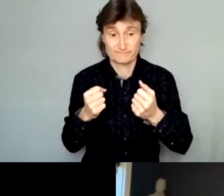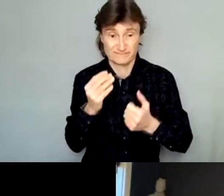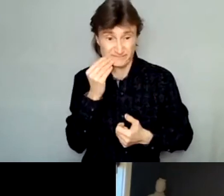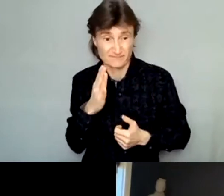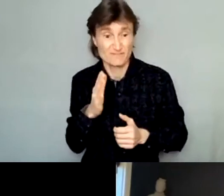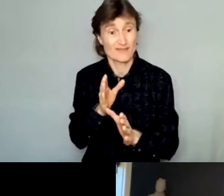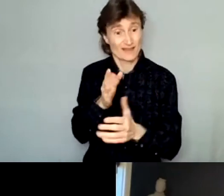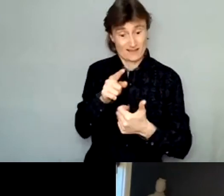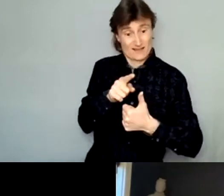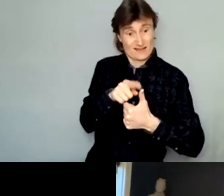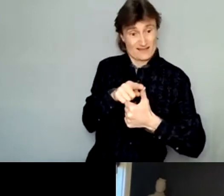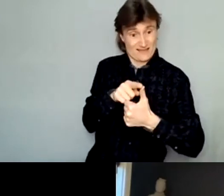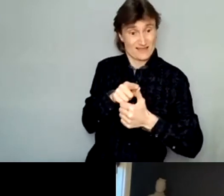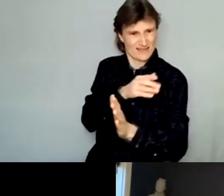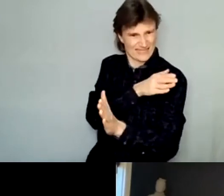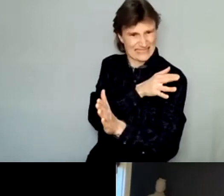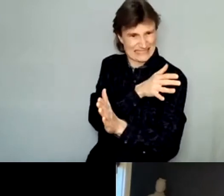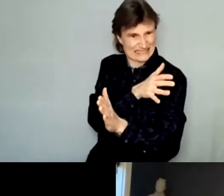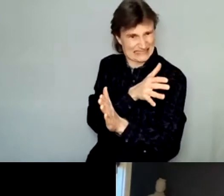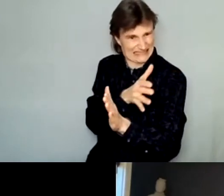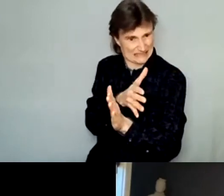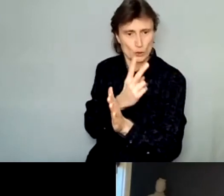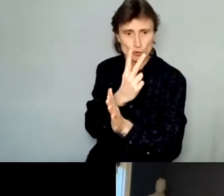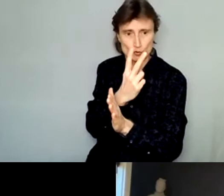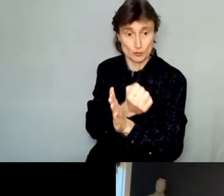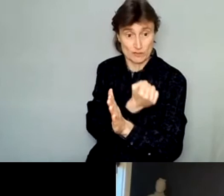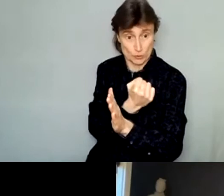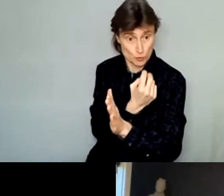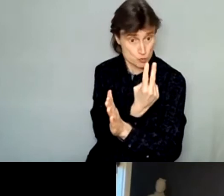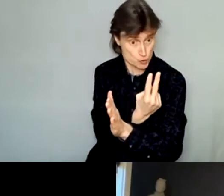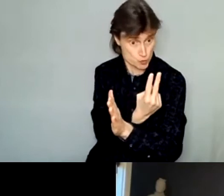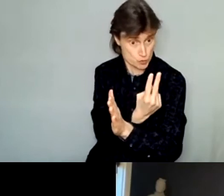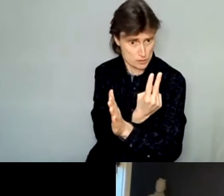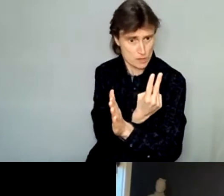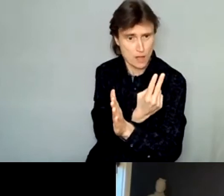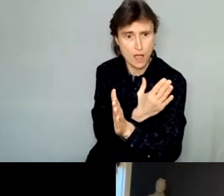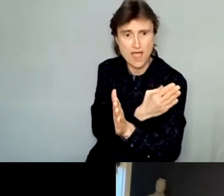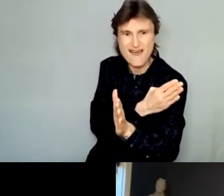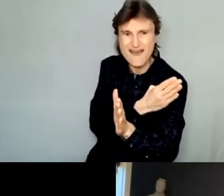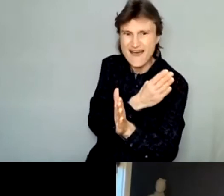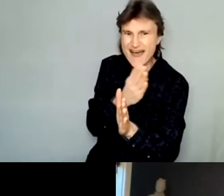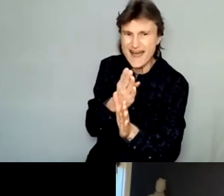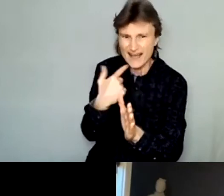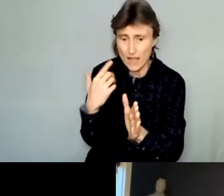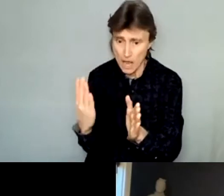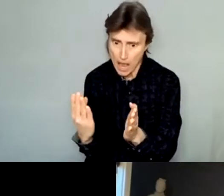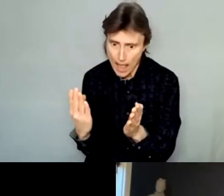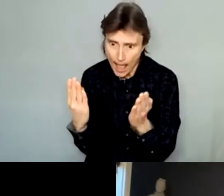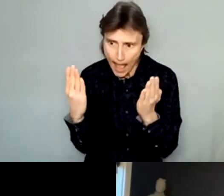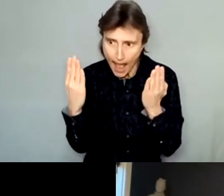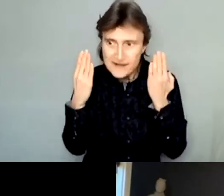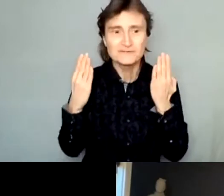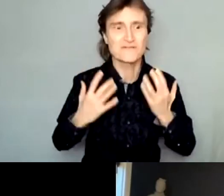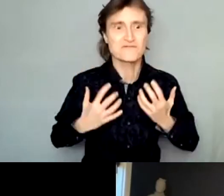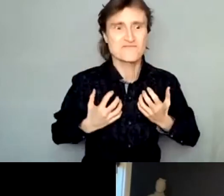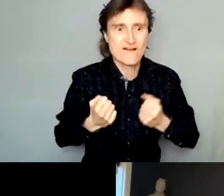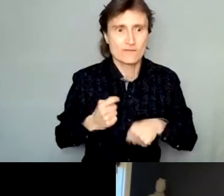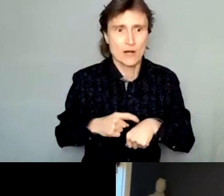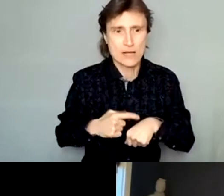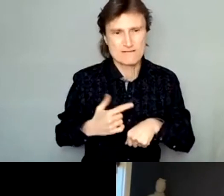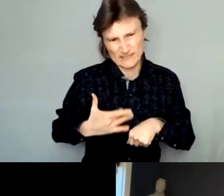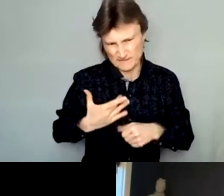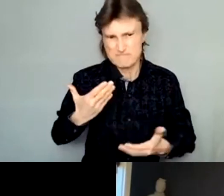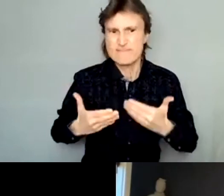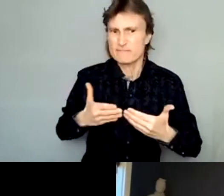So we really are looking at that longer runway of recovery and how we might help to prepare